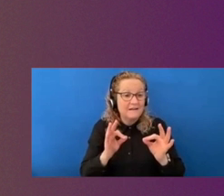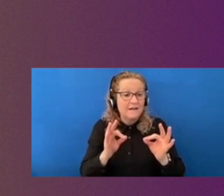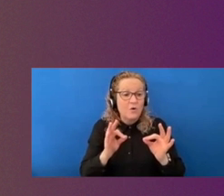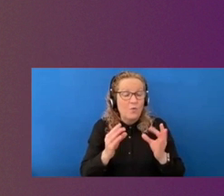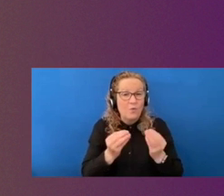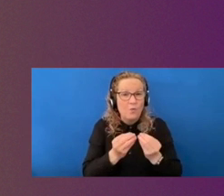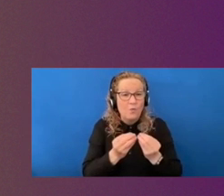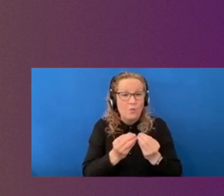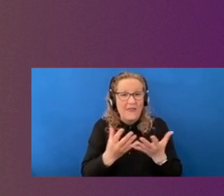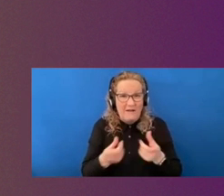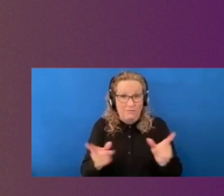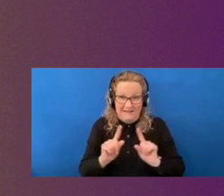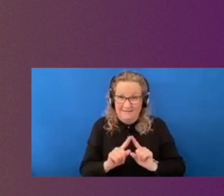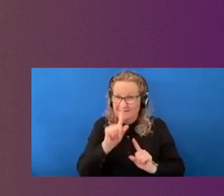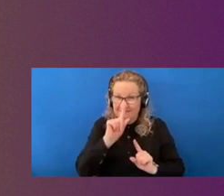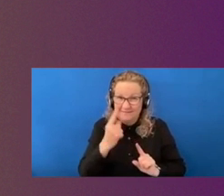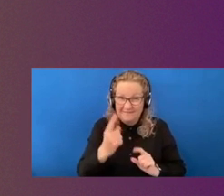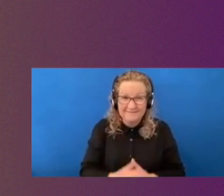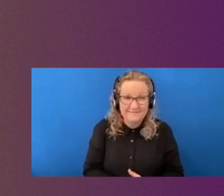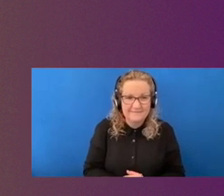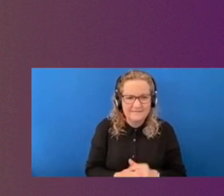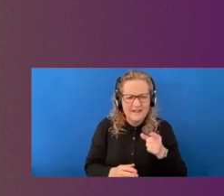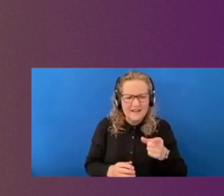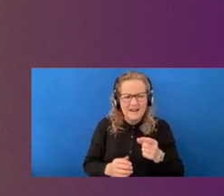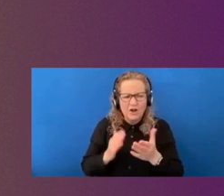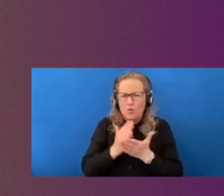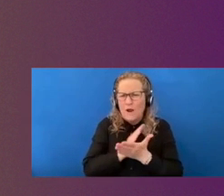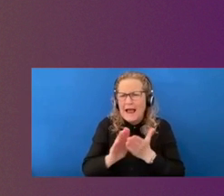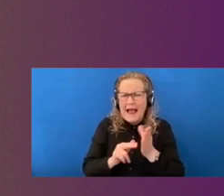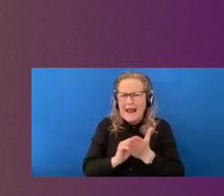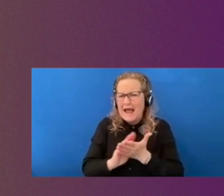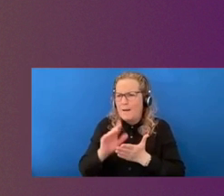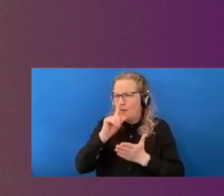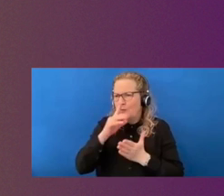cannot wrap my head around that but the fact that we are worth that much and that we have that much